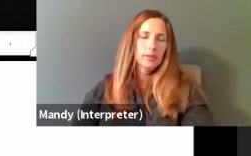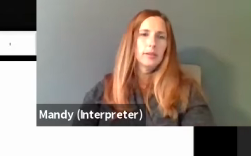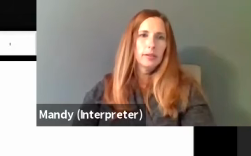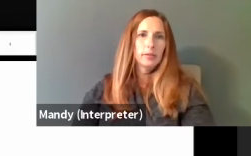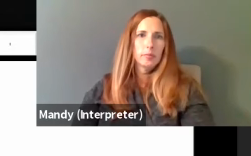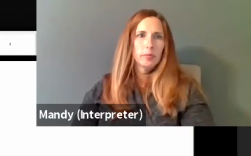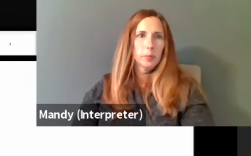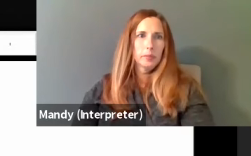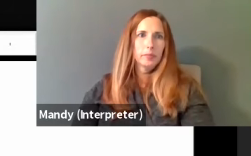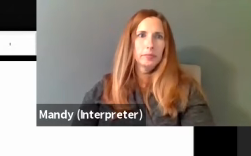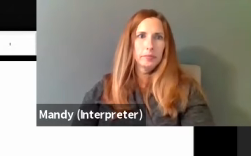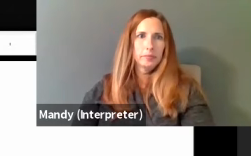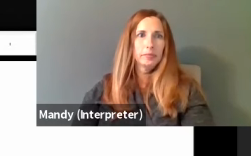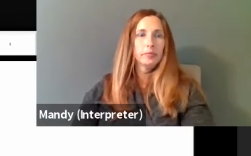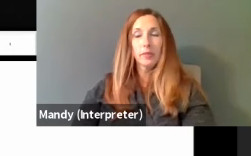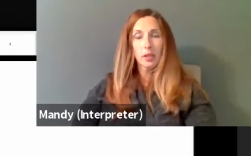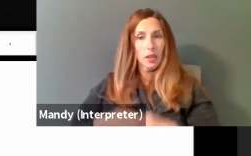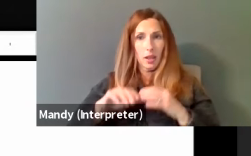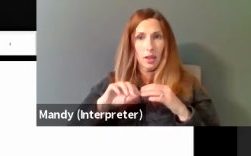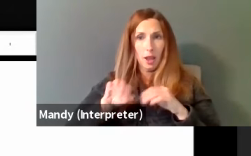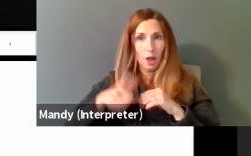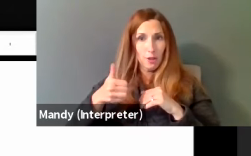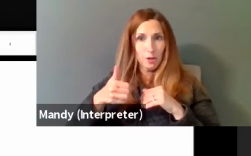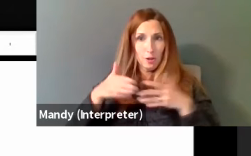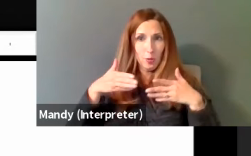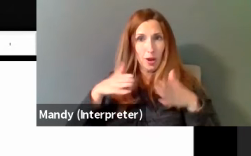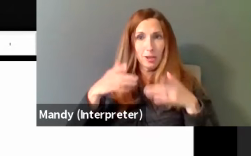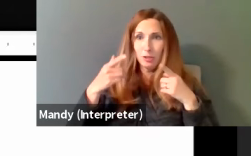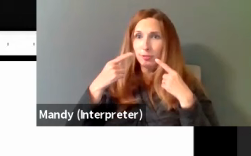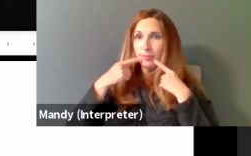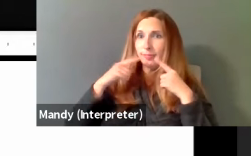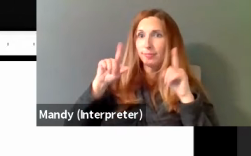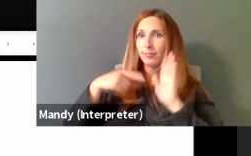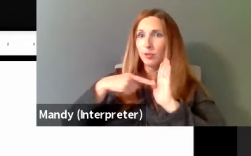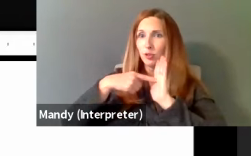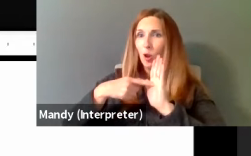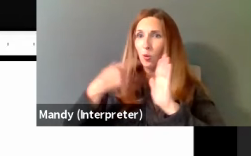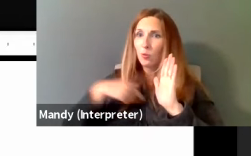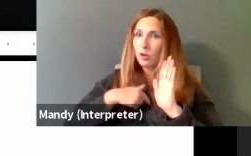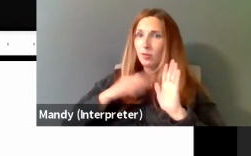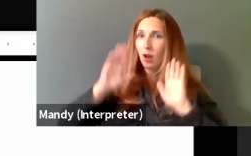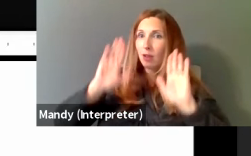Other ways you can announce how awesome you are in providing language services is like social media.